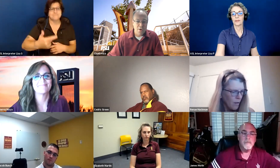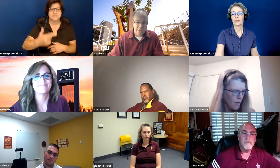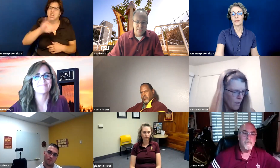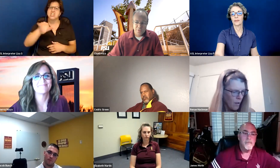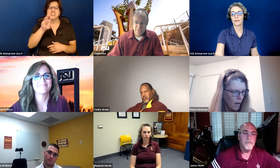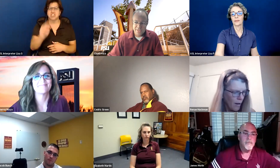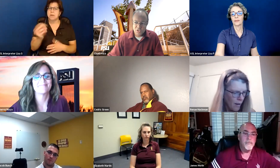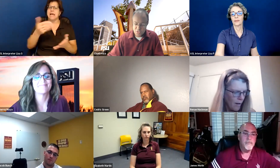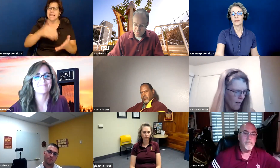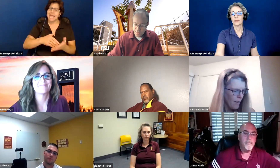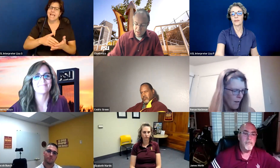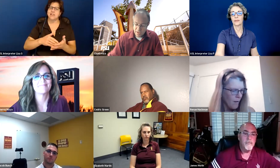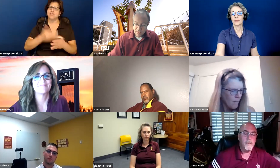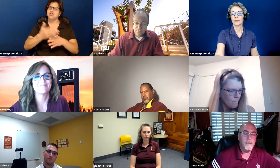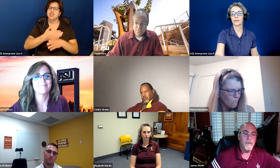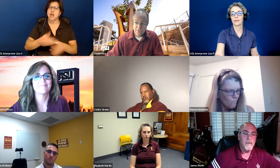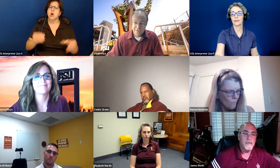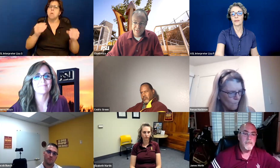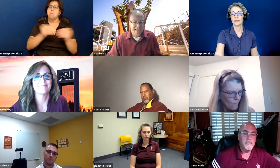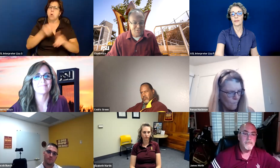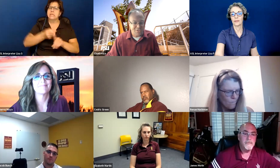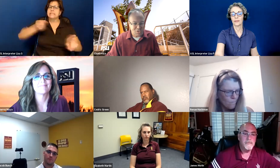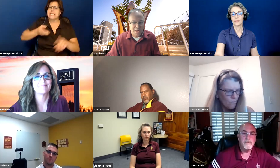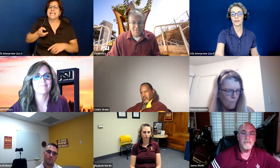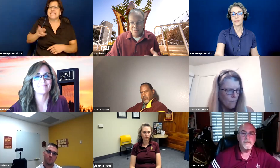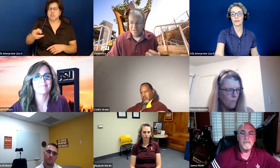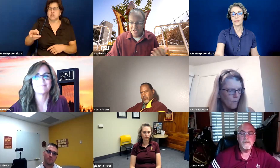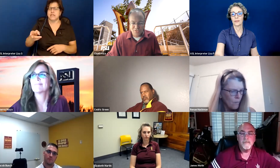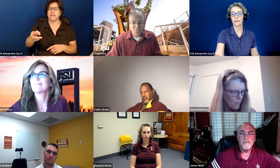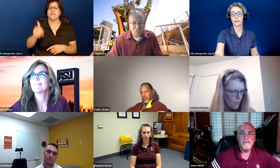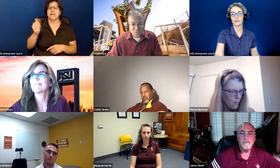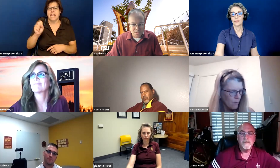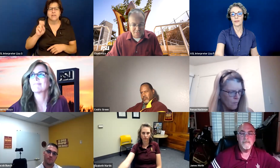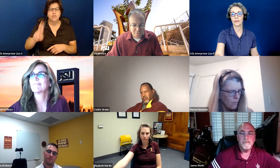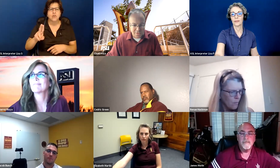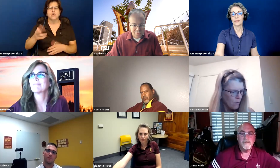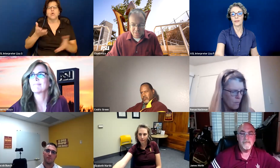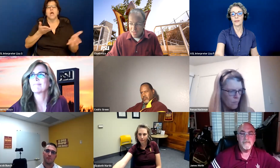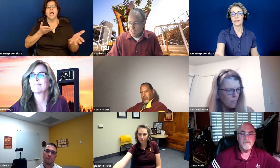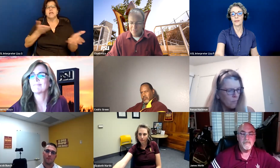about some of the history of ASU and serving students with disabilities.